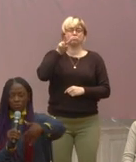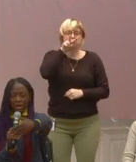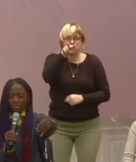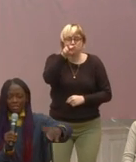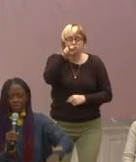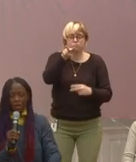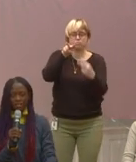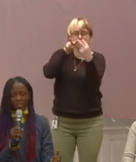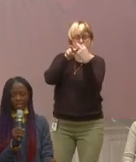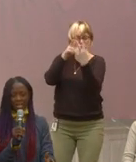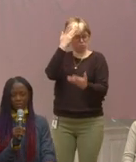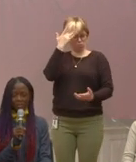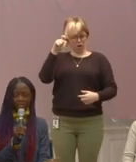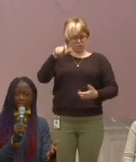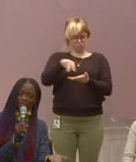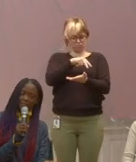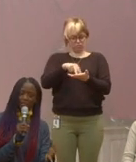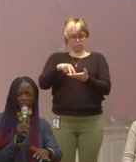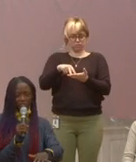you out there? Why does the dance have to be five minutes,